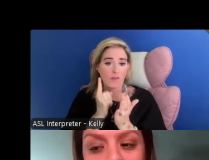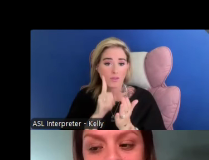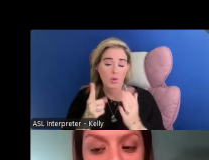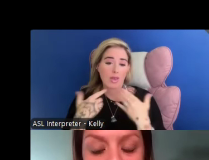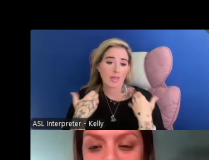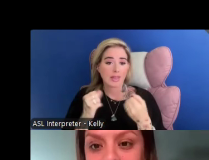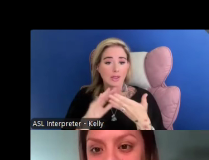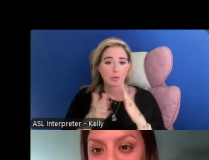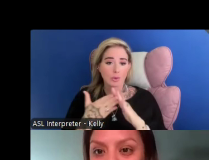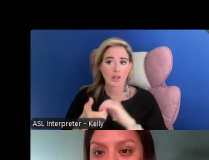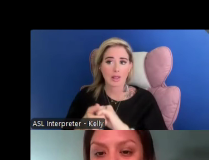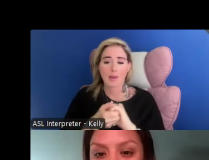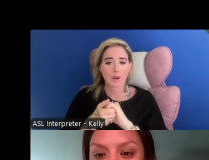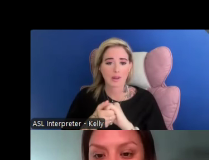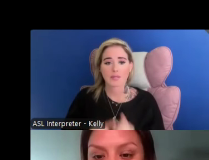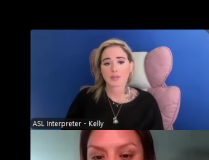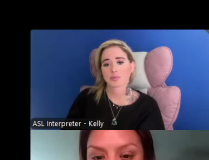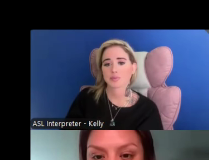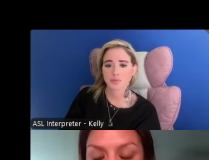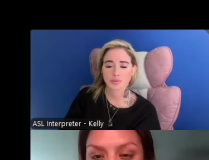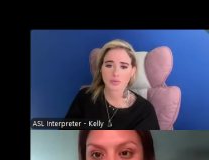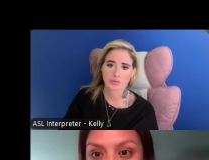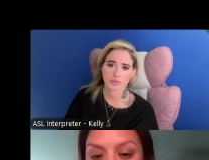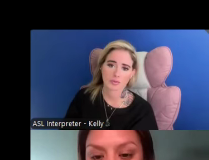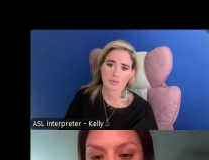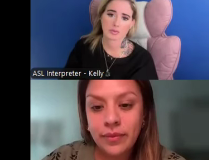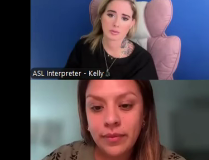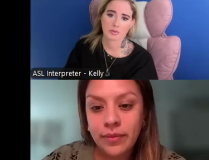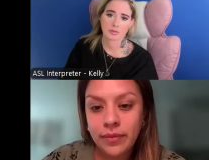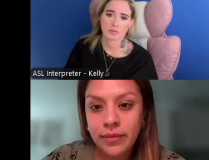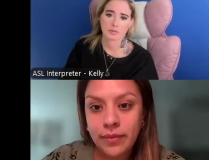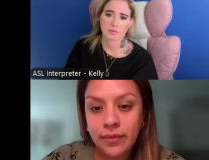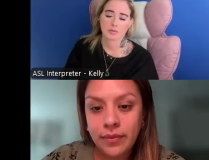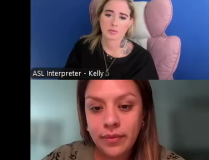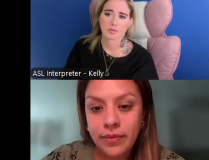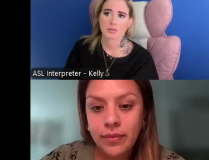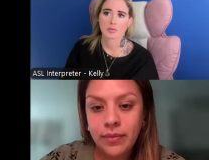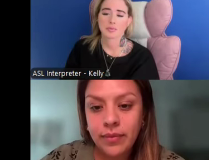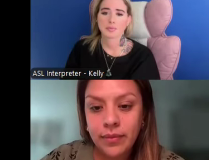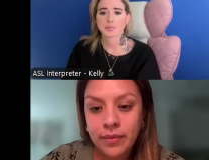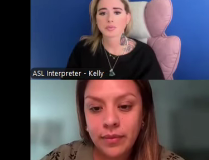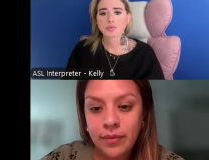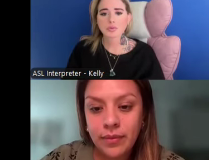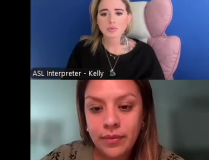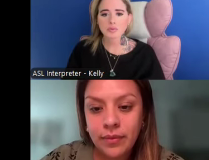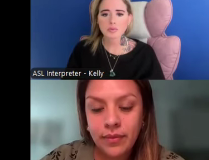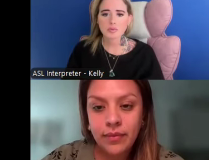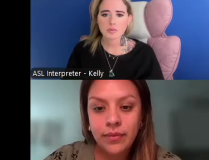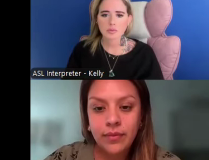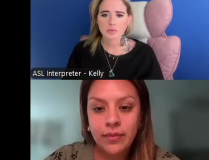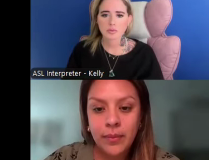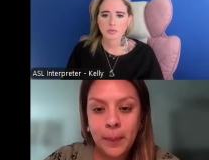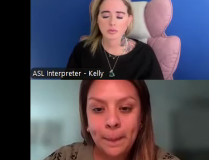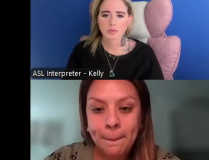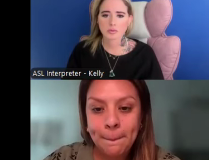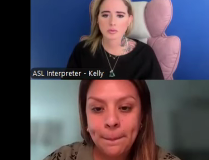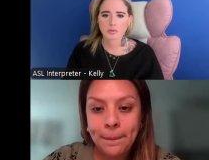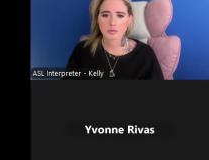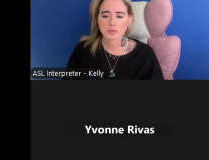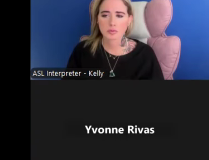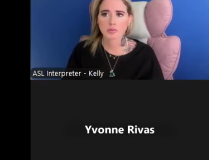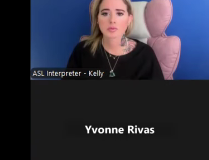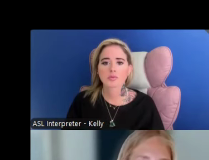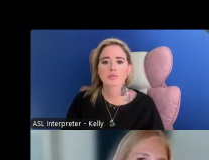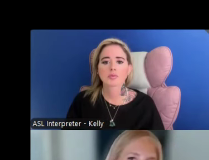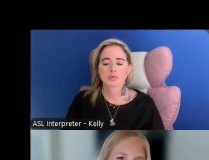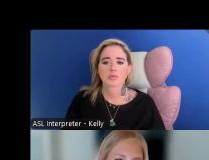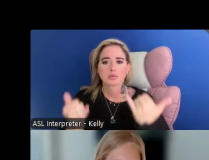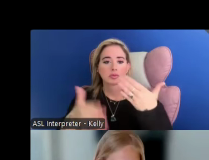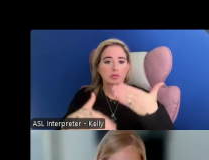So that is all for the Healthy Community Collaborative.